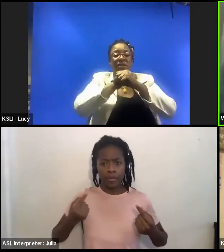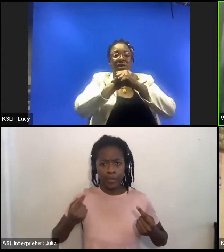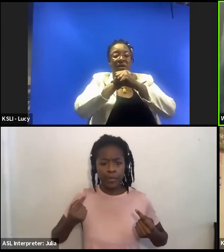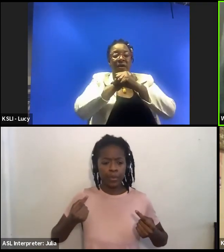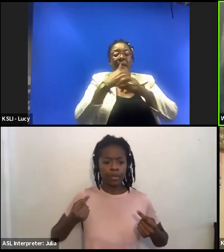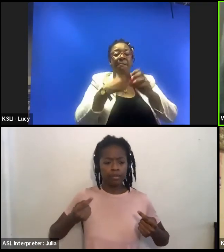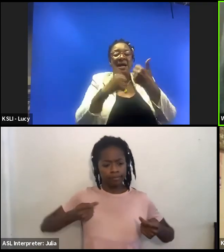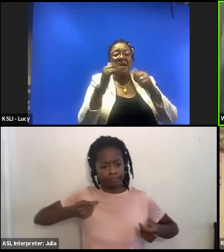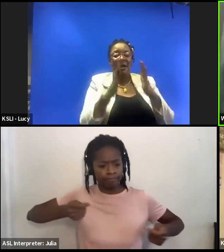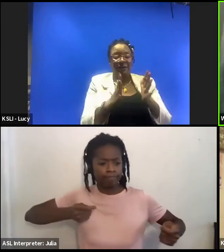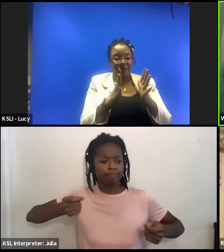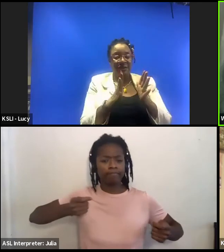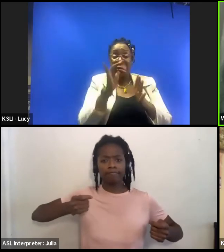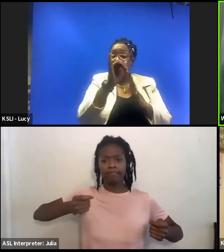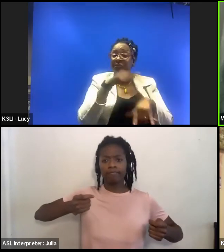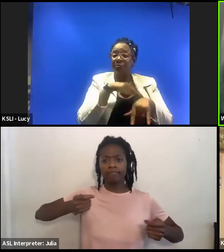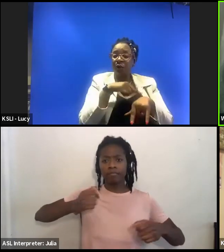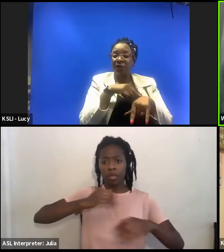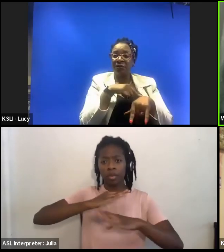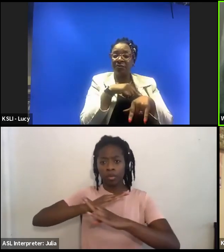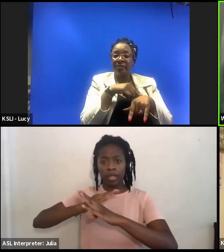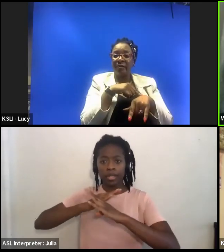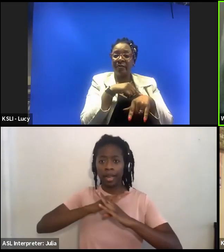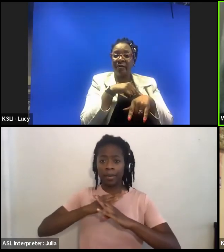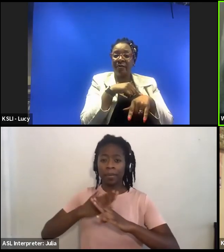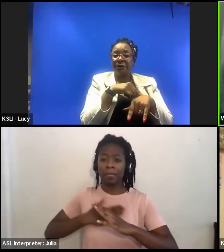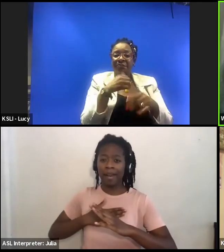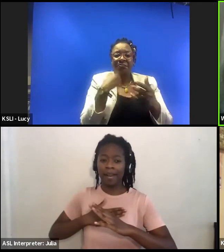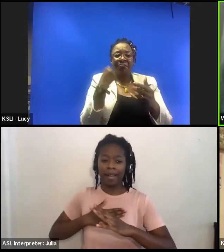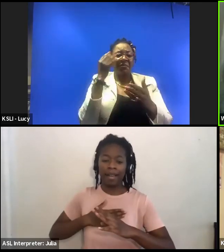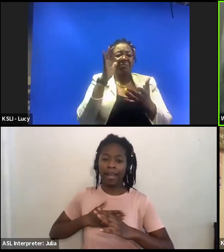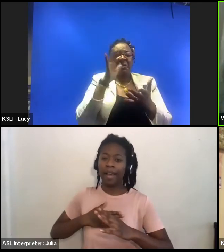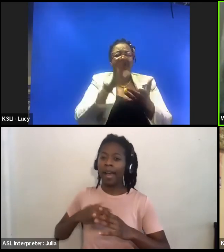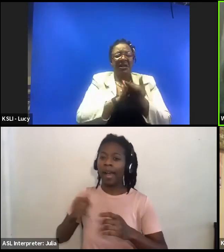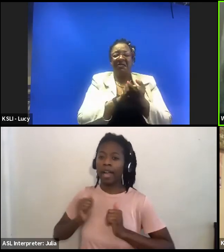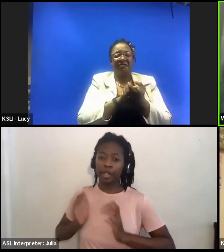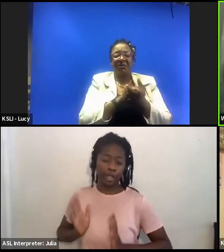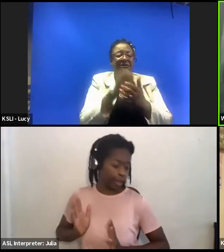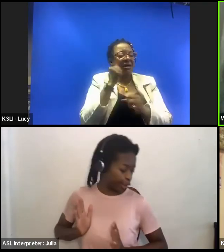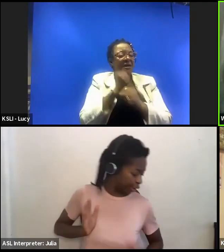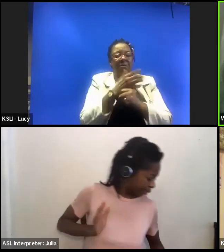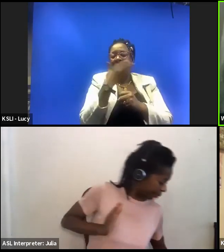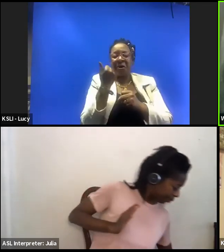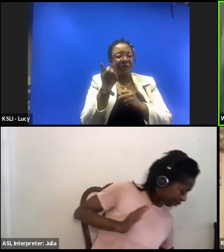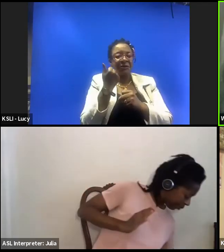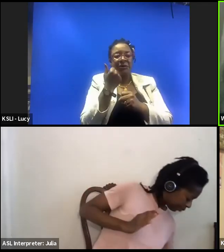At that point I don't believe I did my best to create that safe space